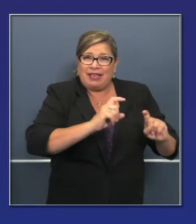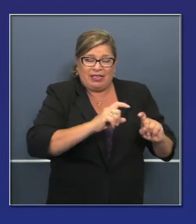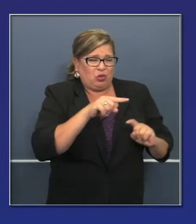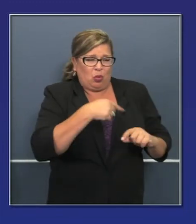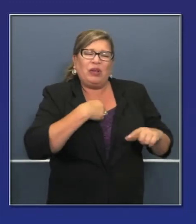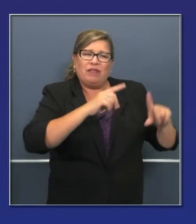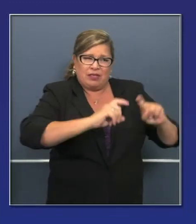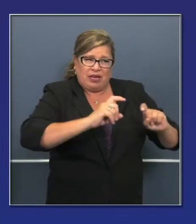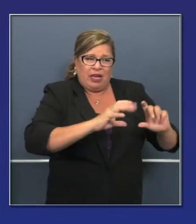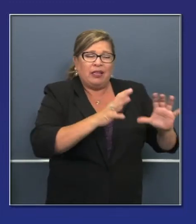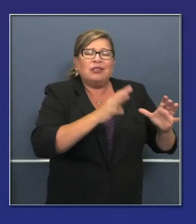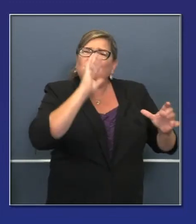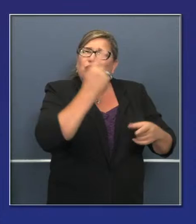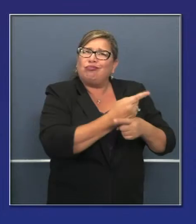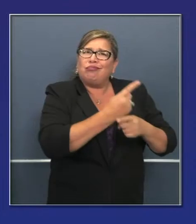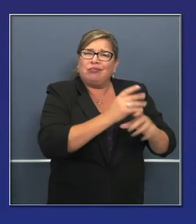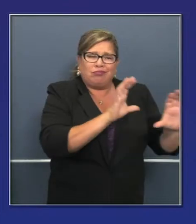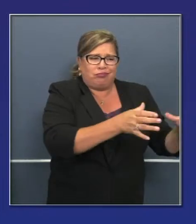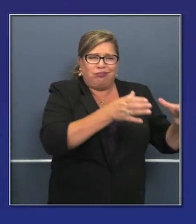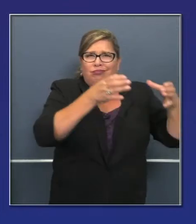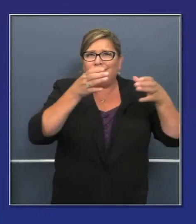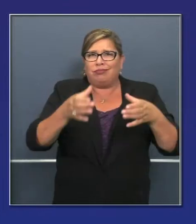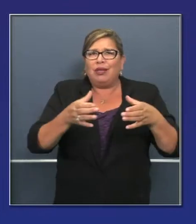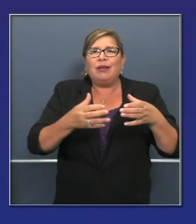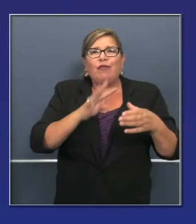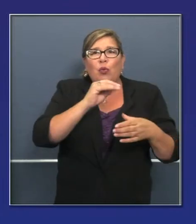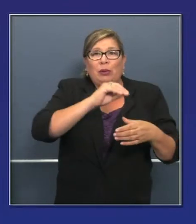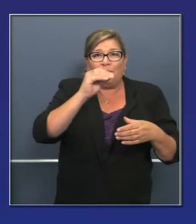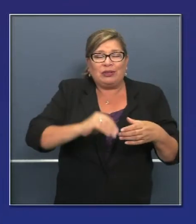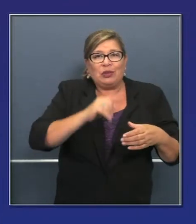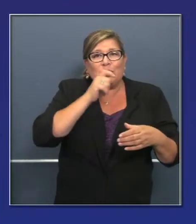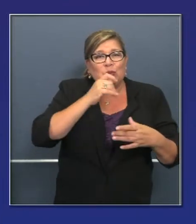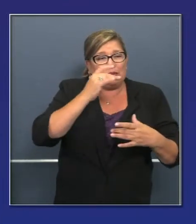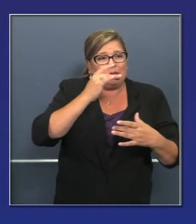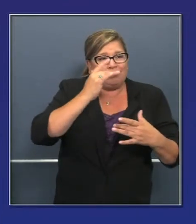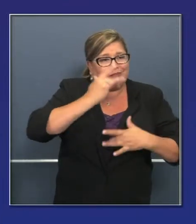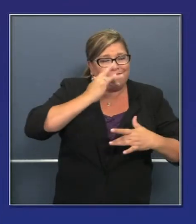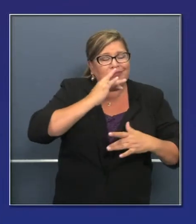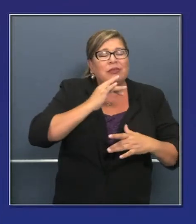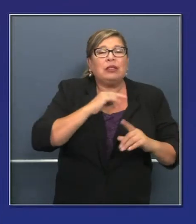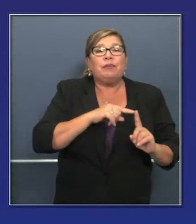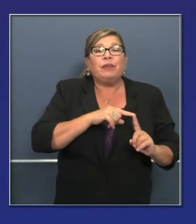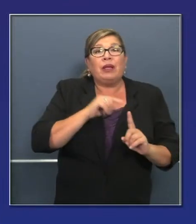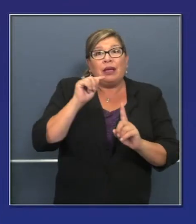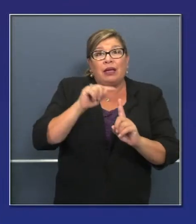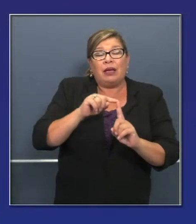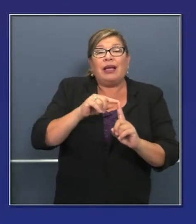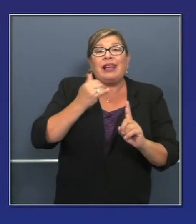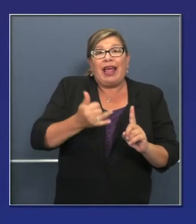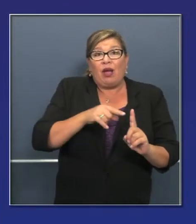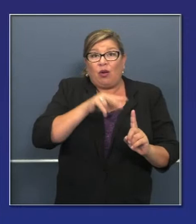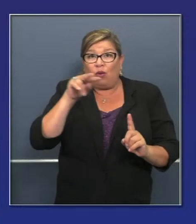the general population so in this slide we take a closer look at the test positivity rate this